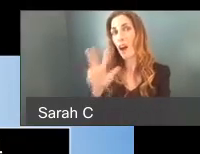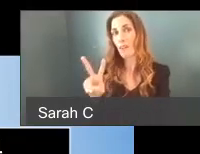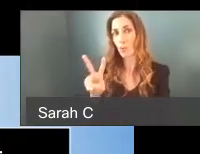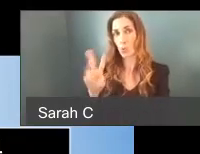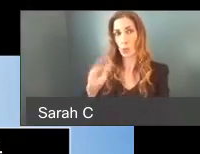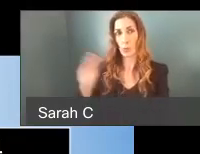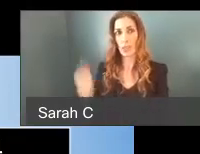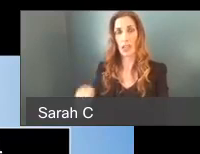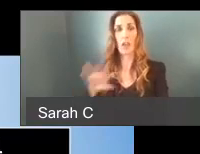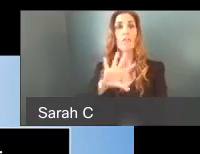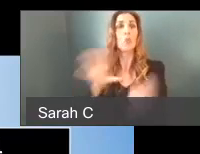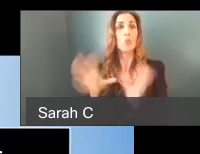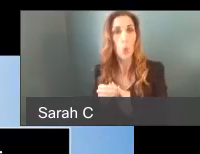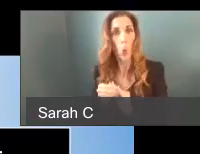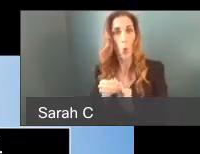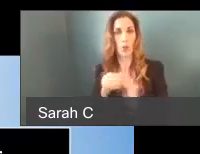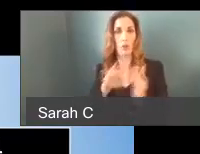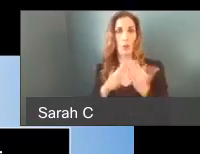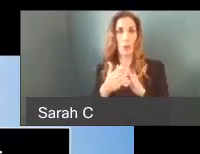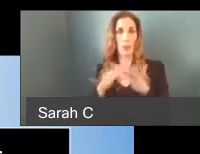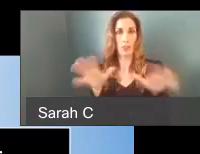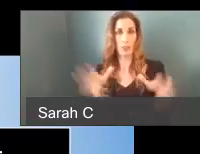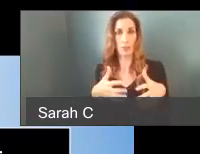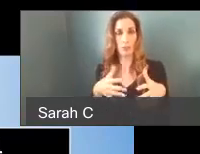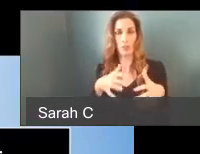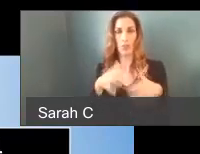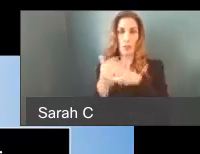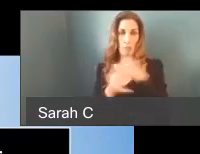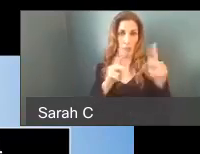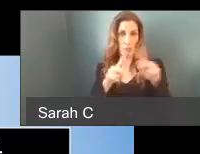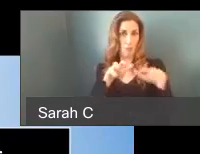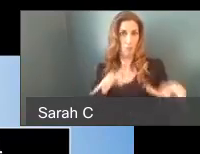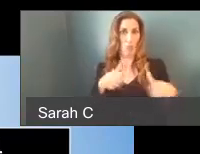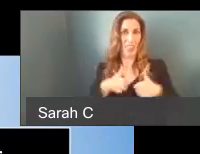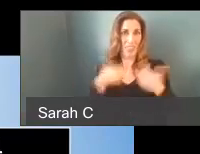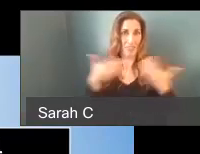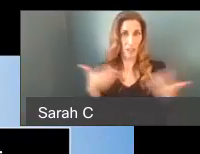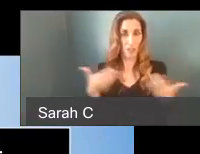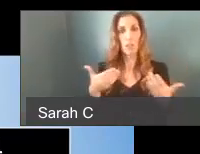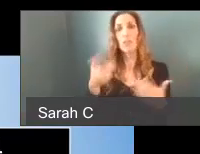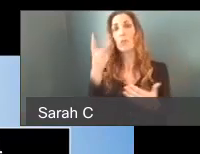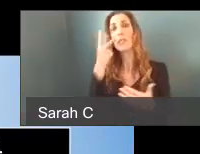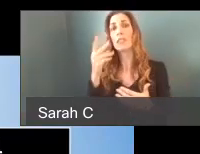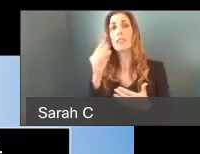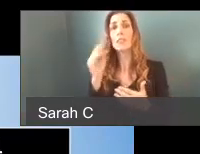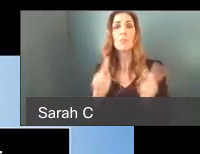population. If we look at it as a percent of those who are 16 years of age and older,